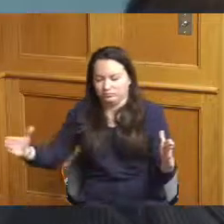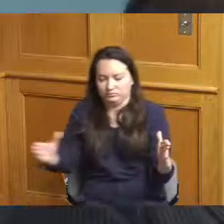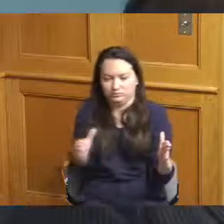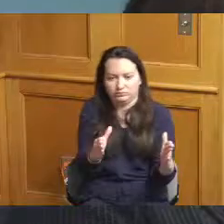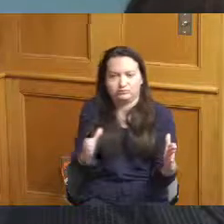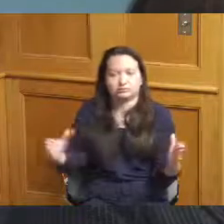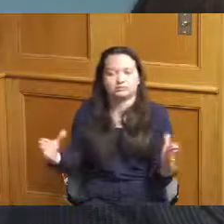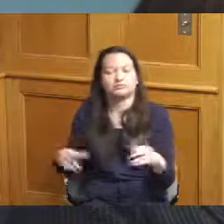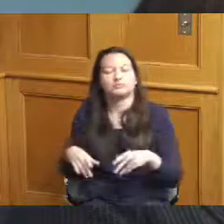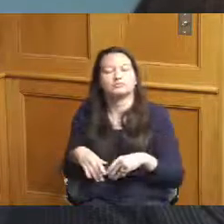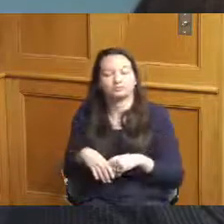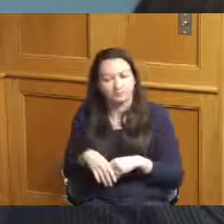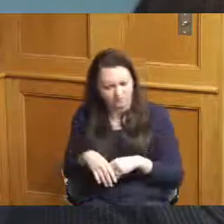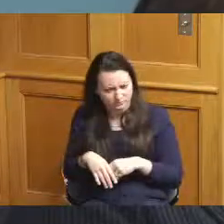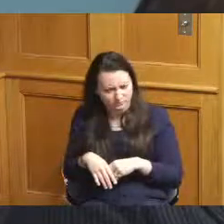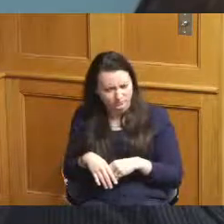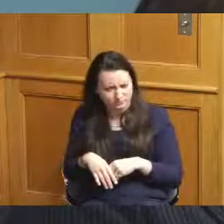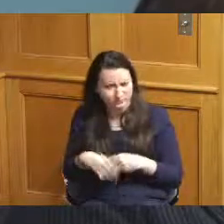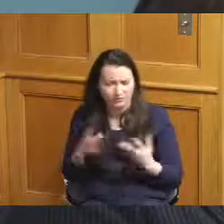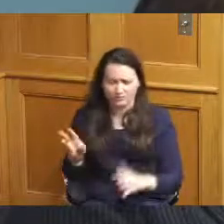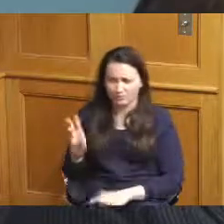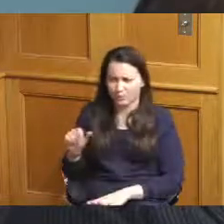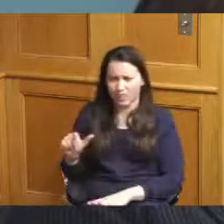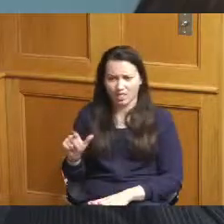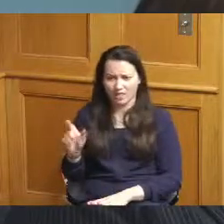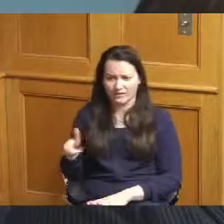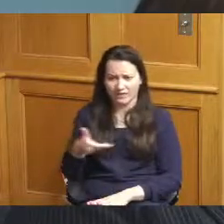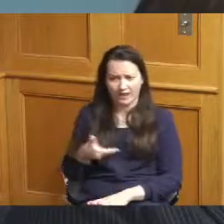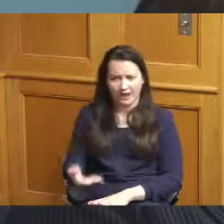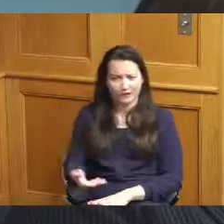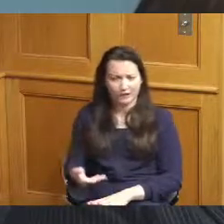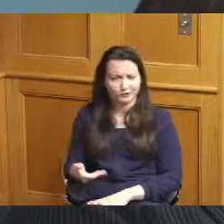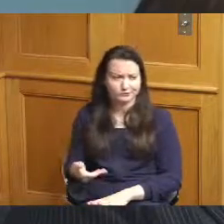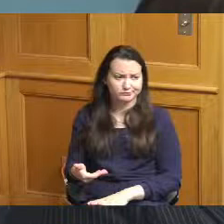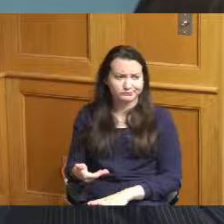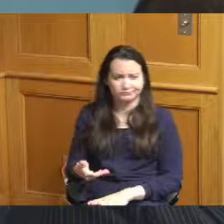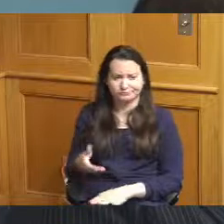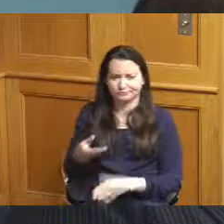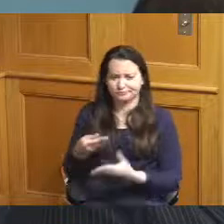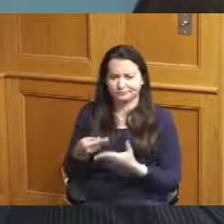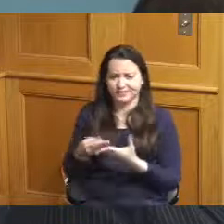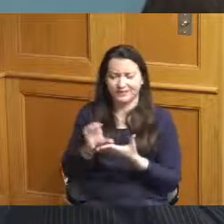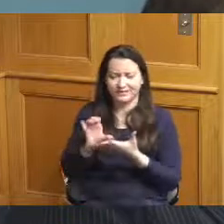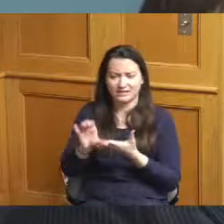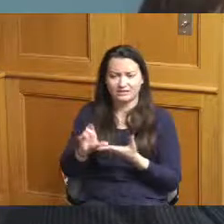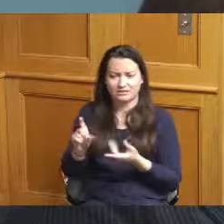so even when we say well they got to hire investment probably change orders and you